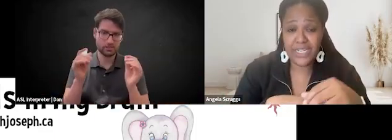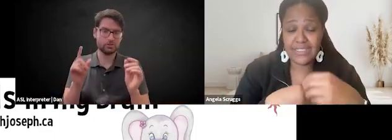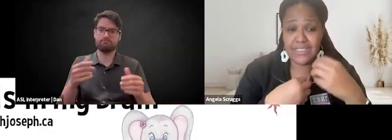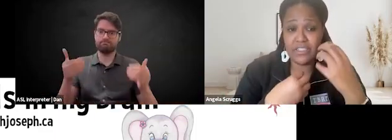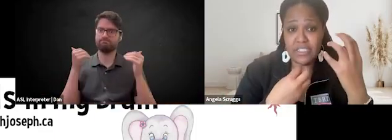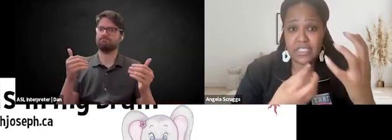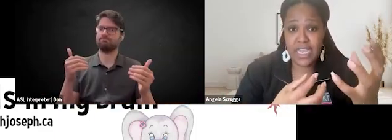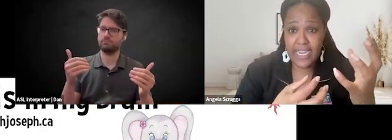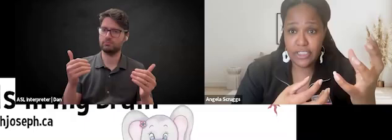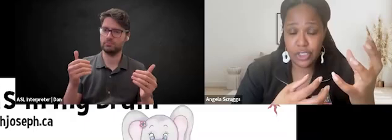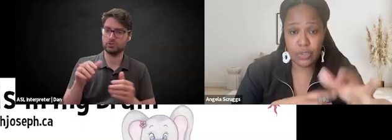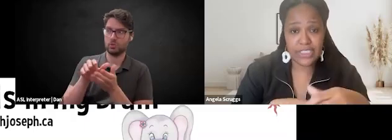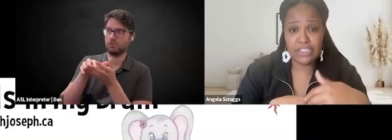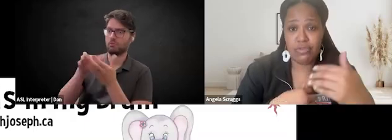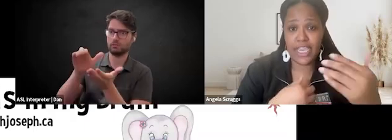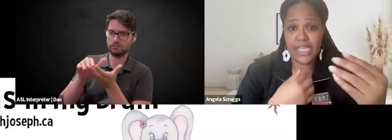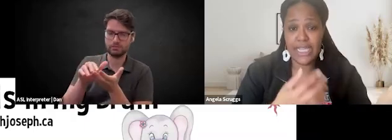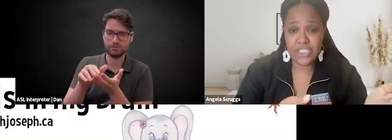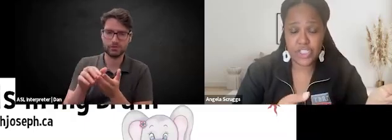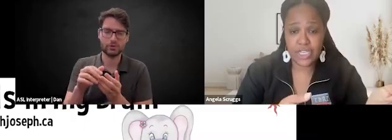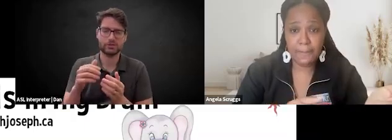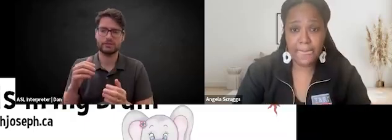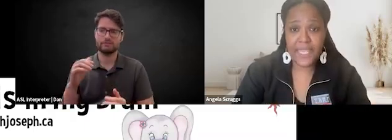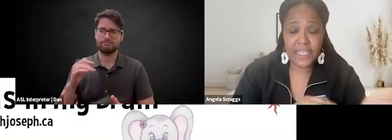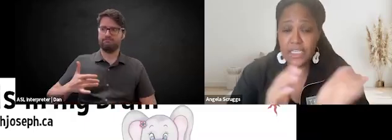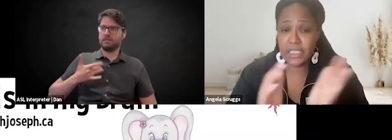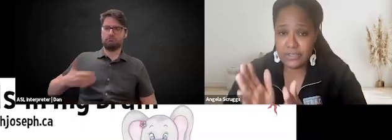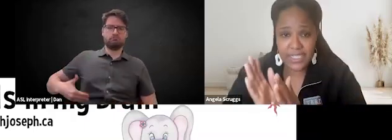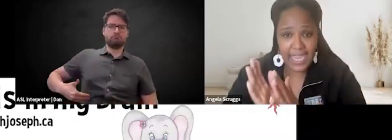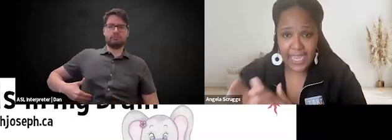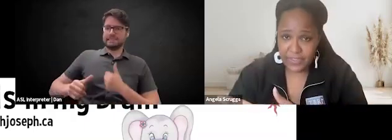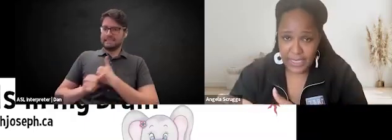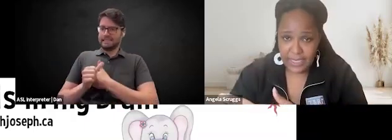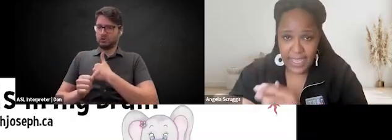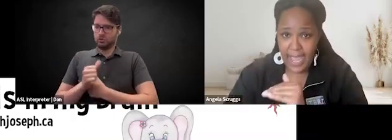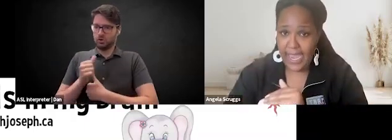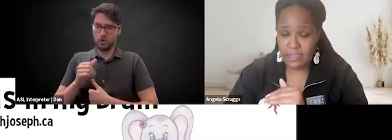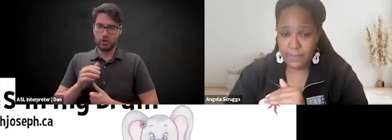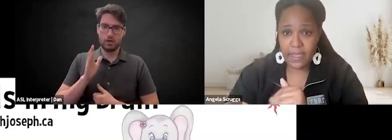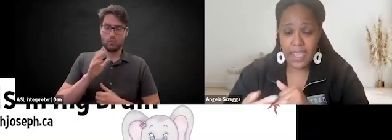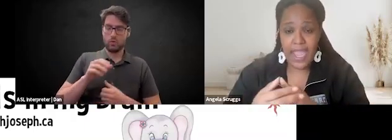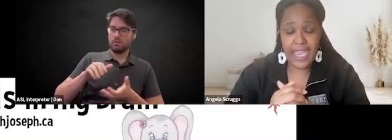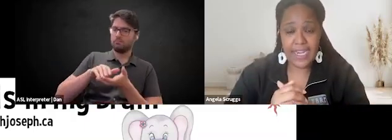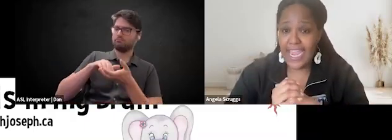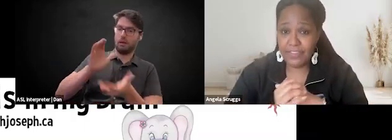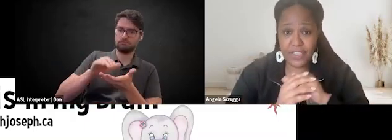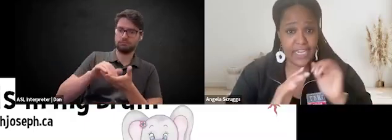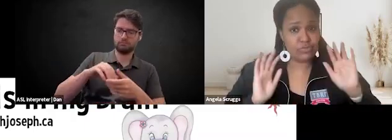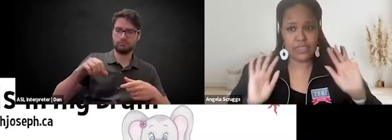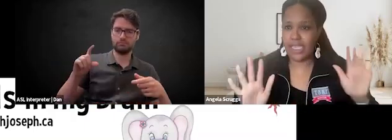when it senses danger or dysregulation, it alerts Anthony the Ape. And Anthony is--